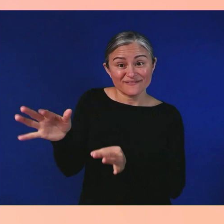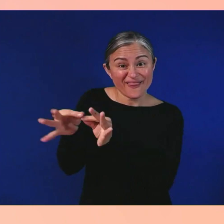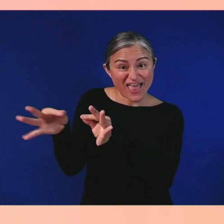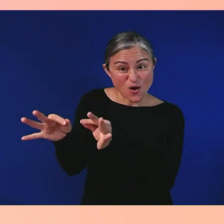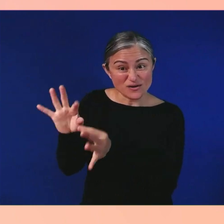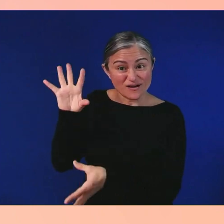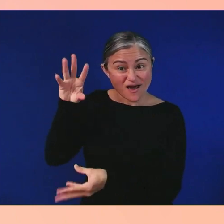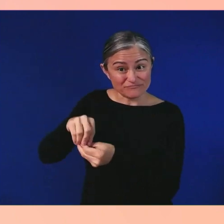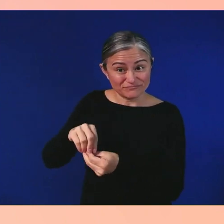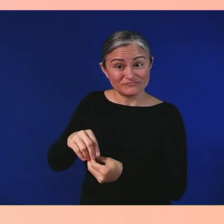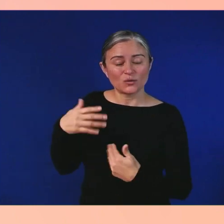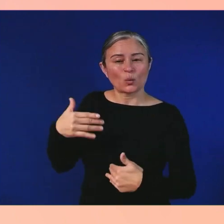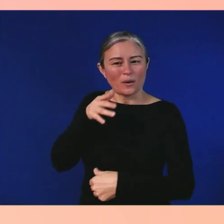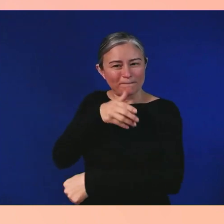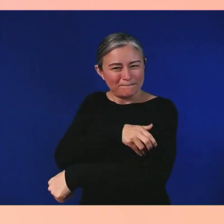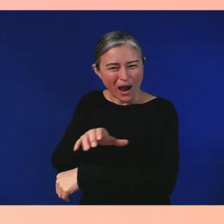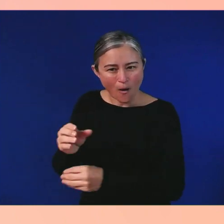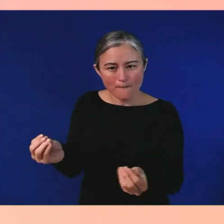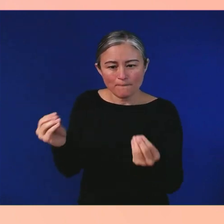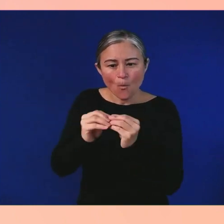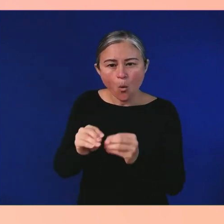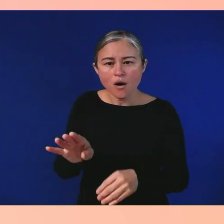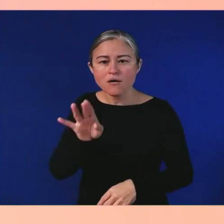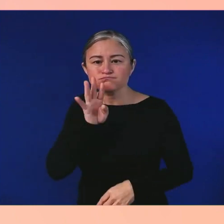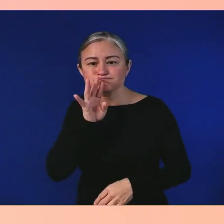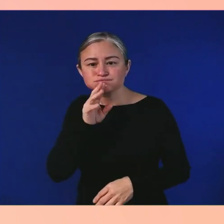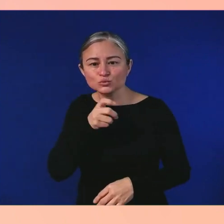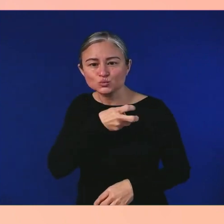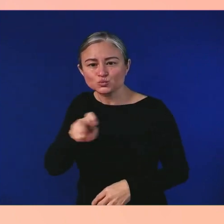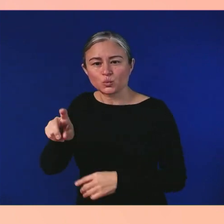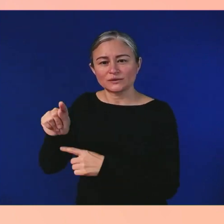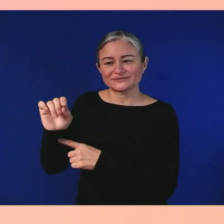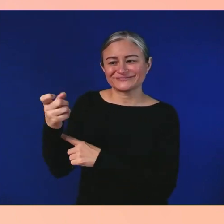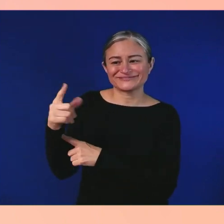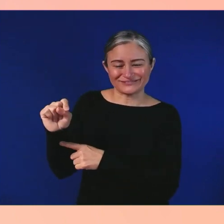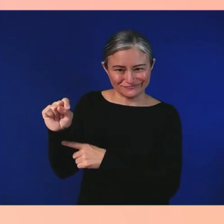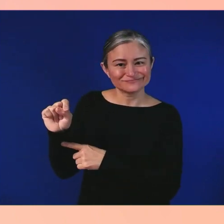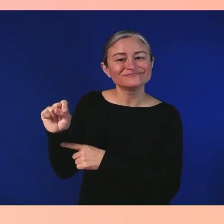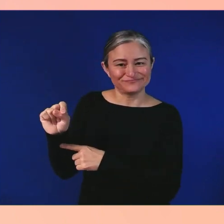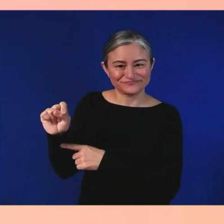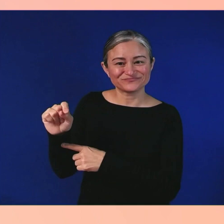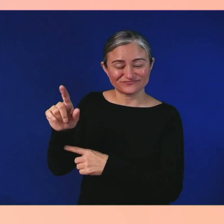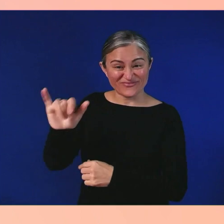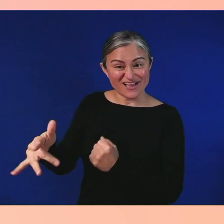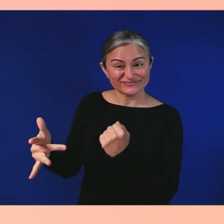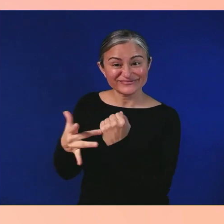across those 55 countries that make up the continent. It's a small drop in the ocean again,